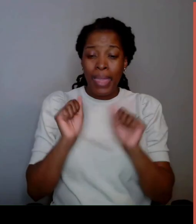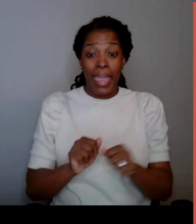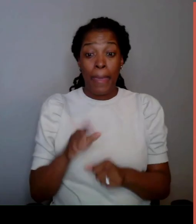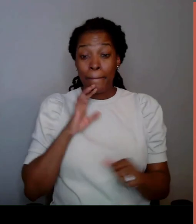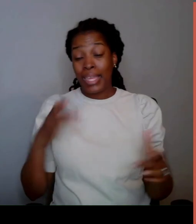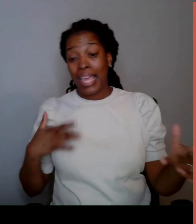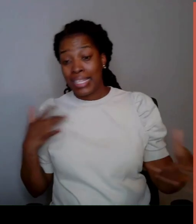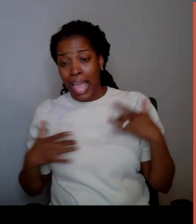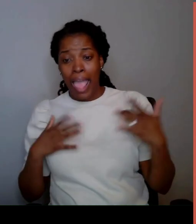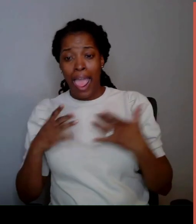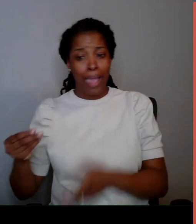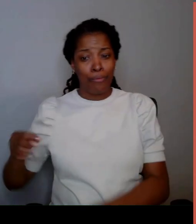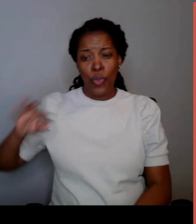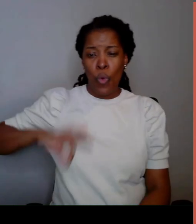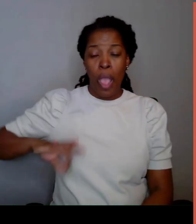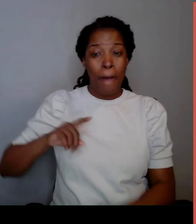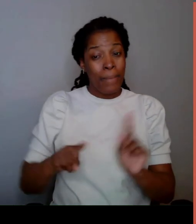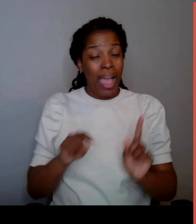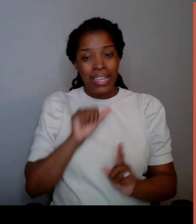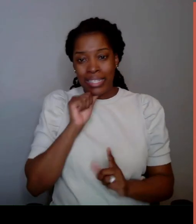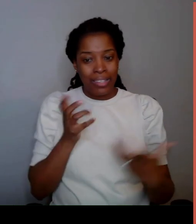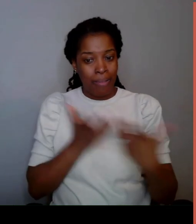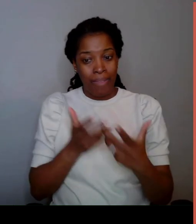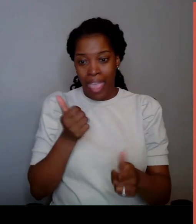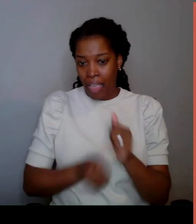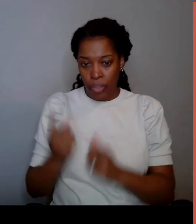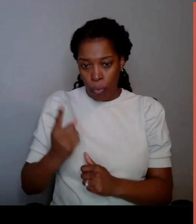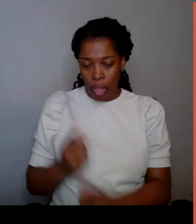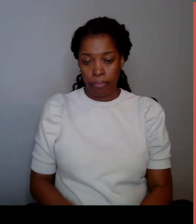Ask yourself, do I have the business idea I'm passionate about?